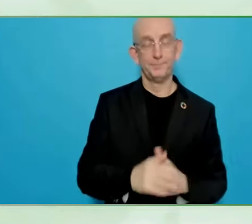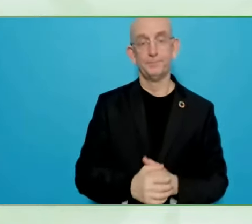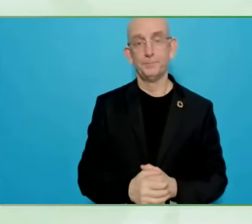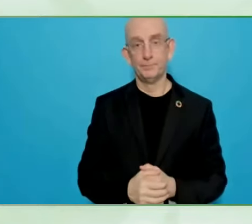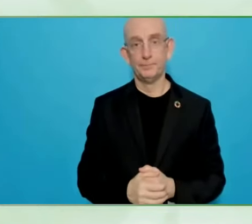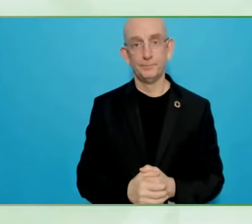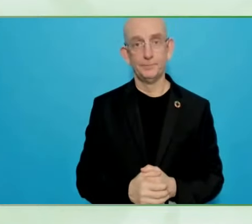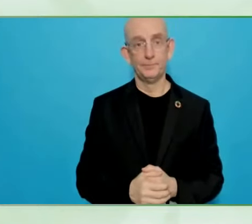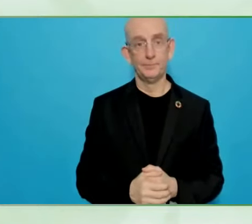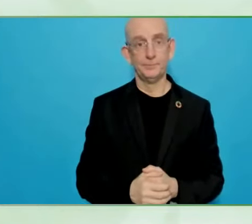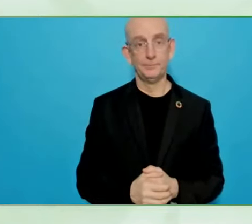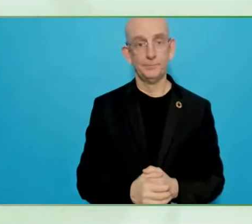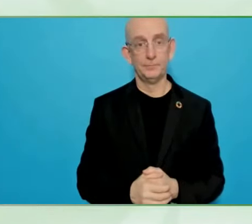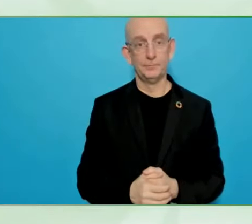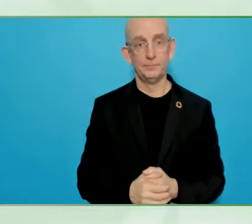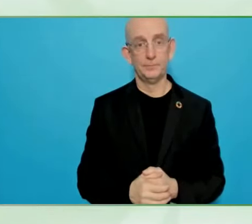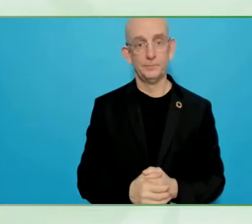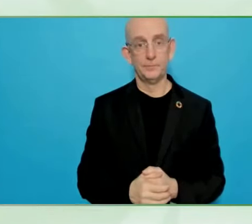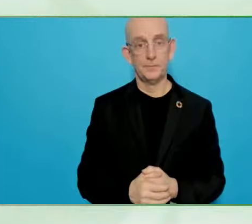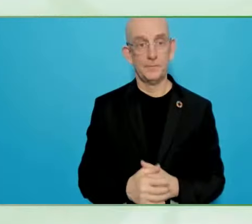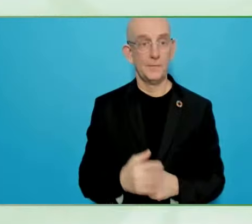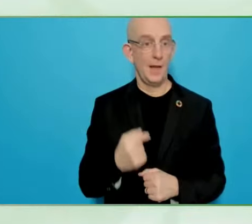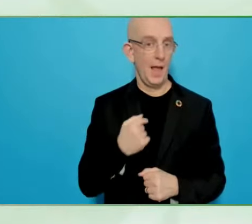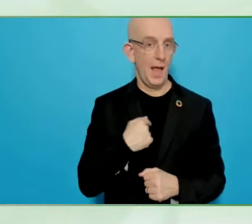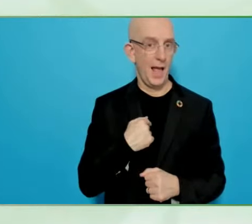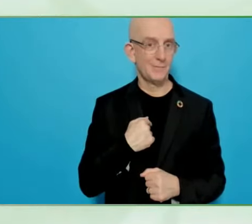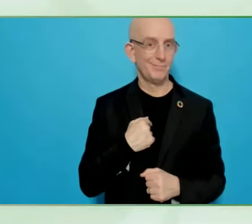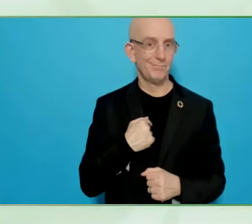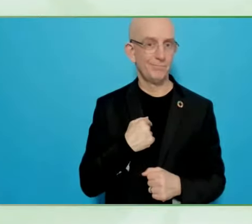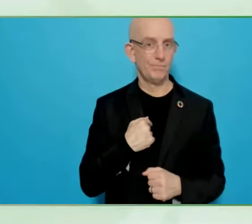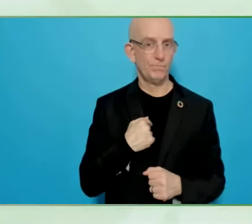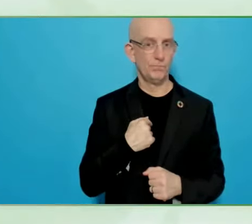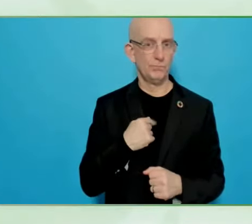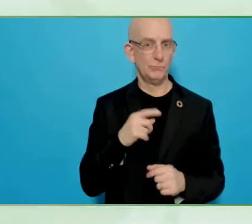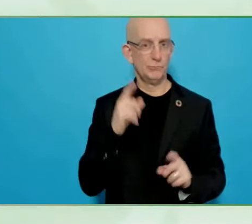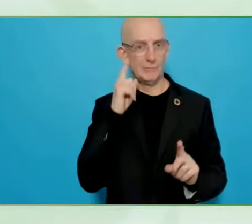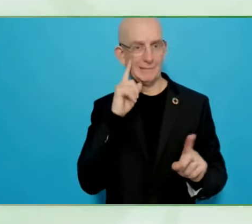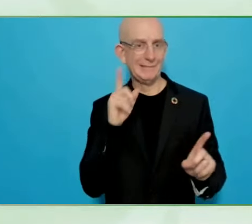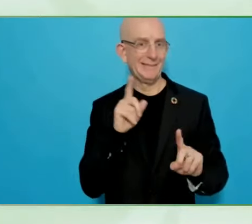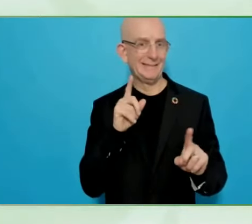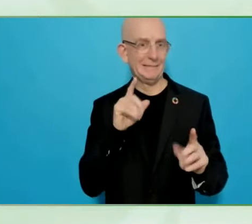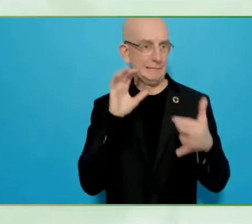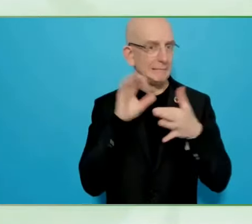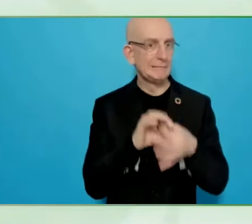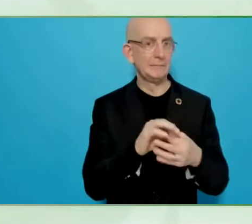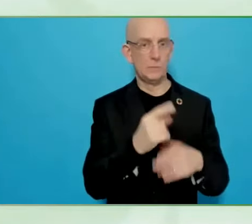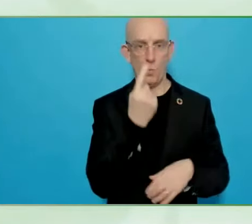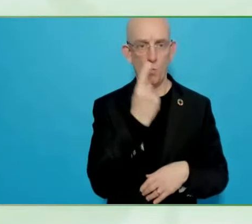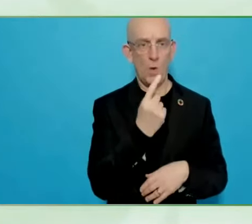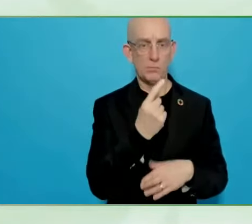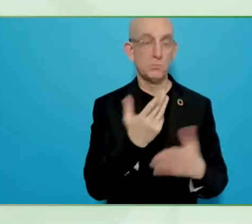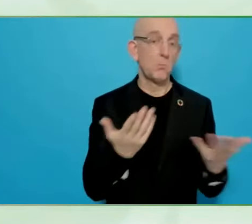If there is interest as the areas are relevant or covered in any case